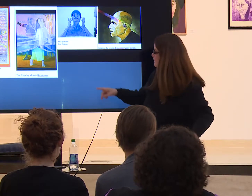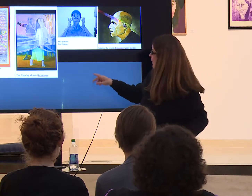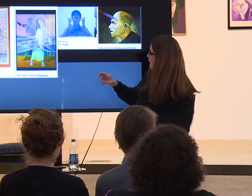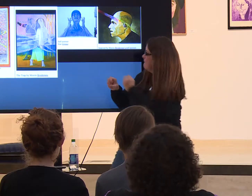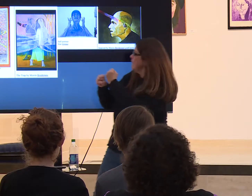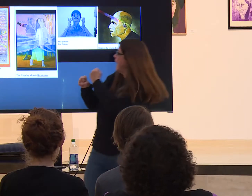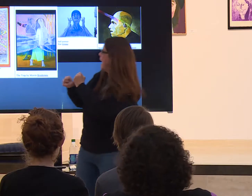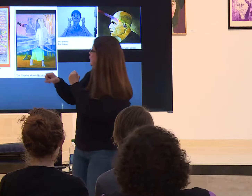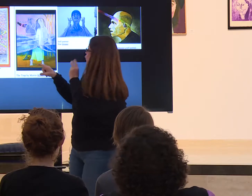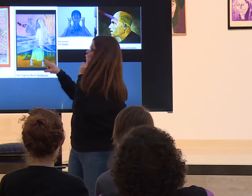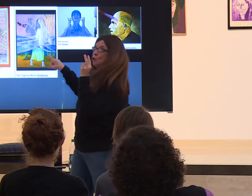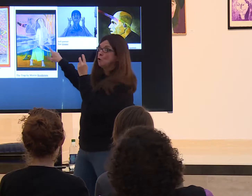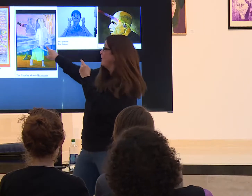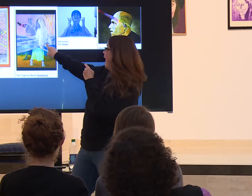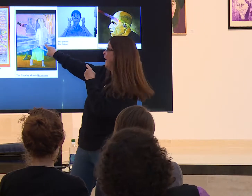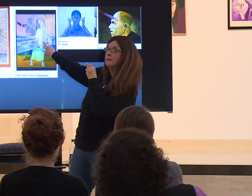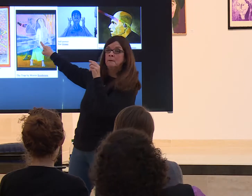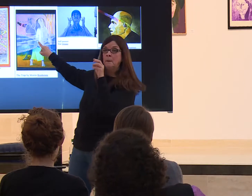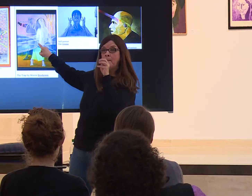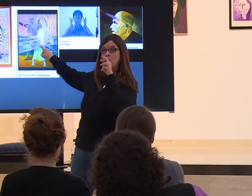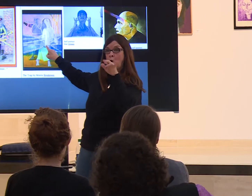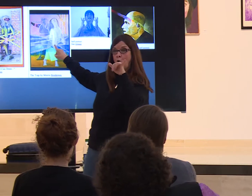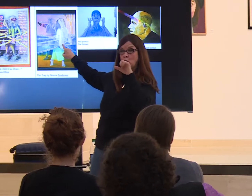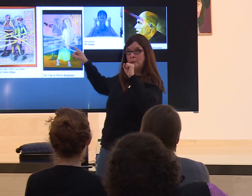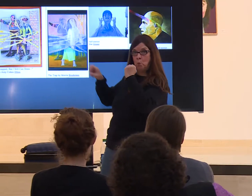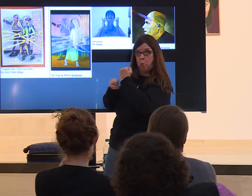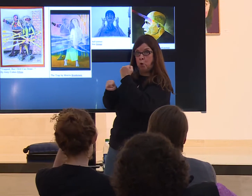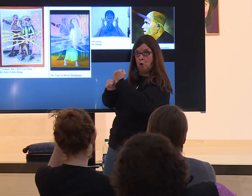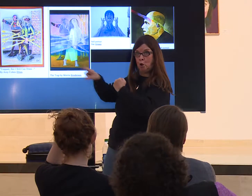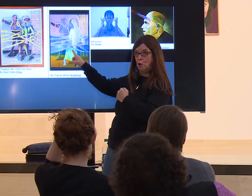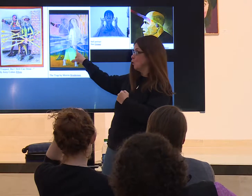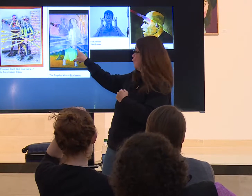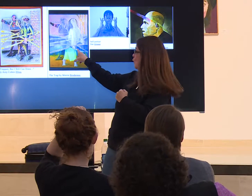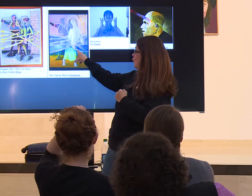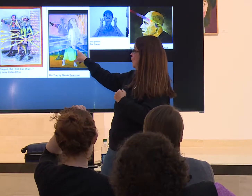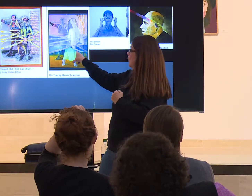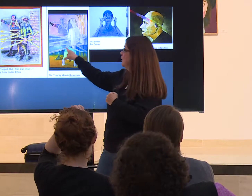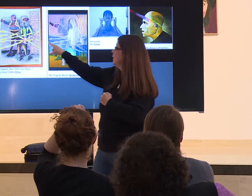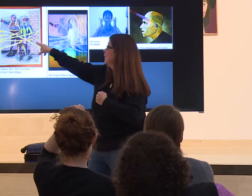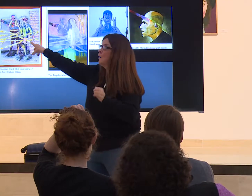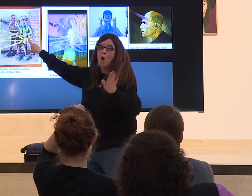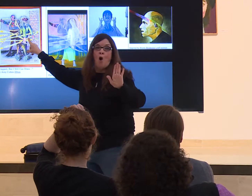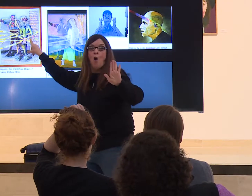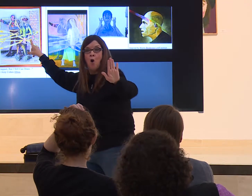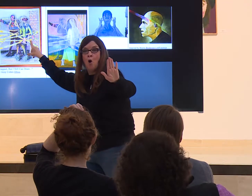and then change it or make it their own. This is Morris' work here on the left,